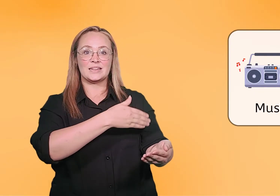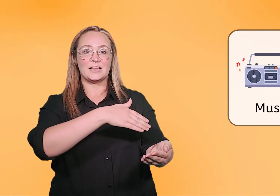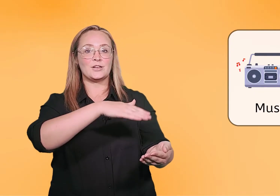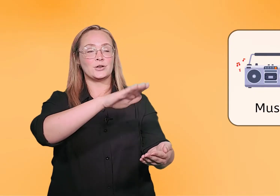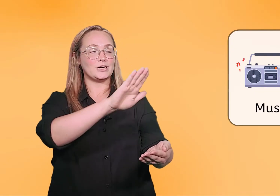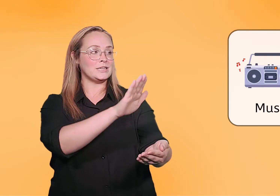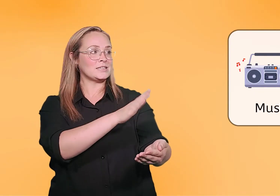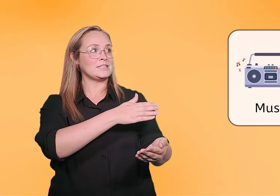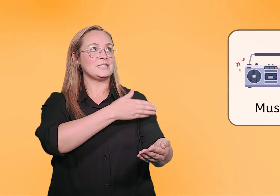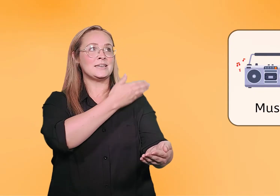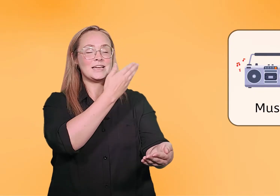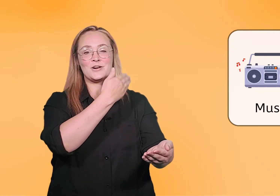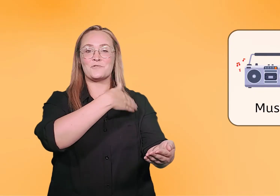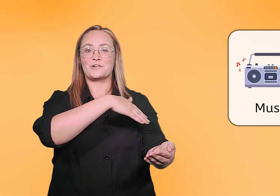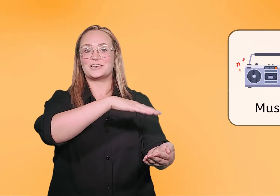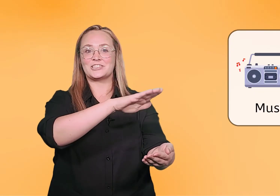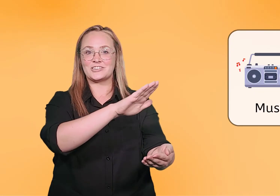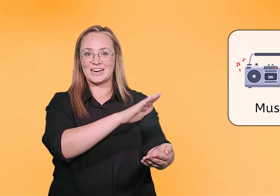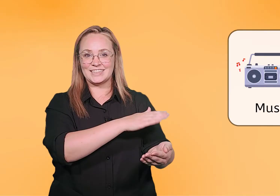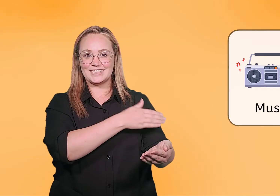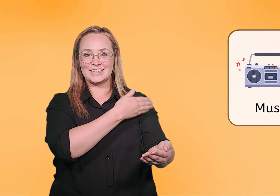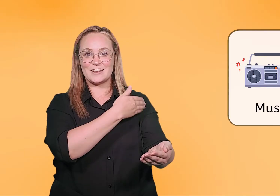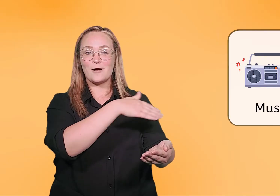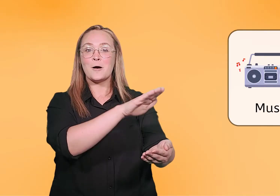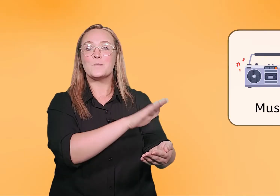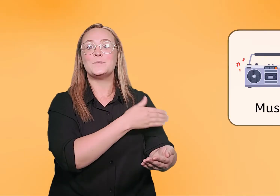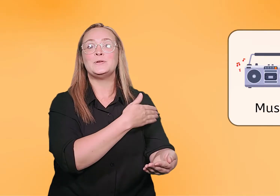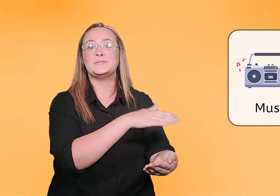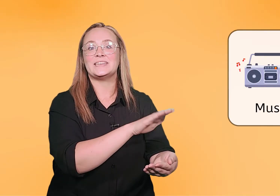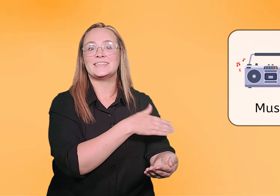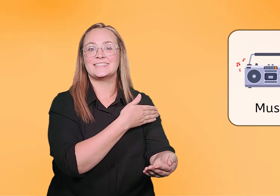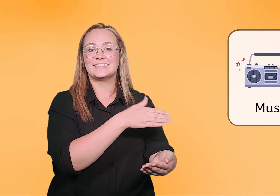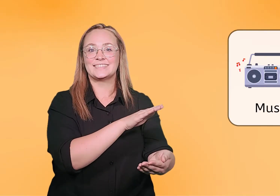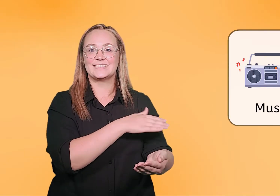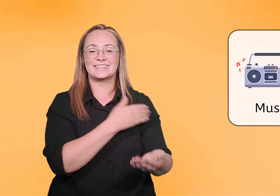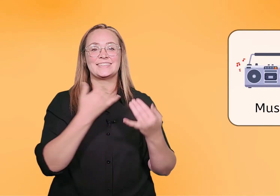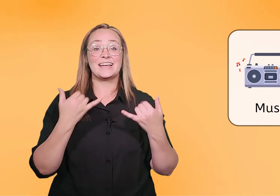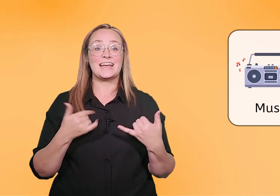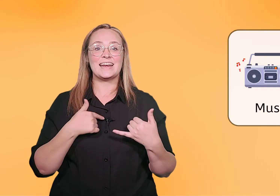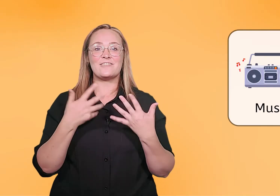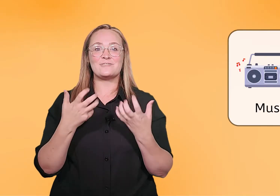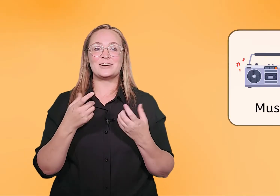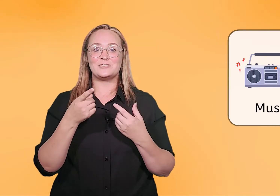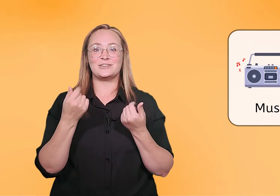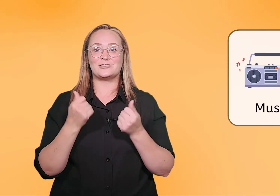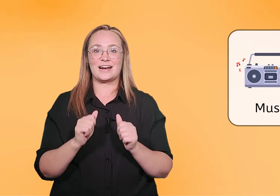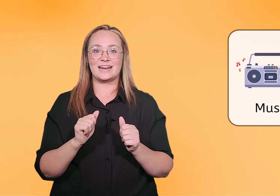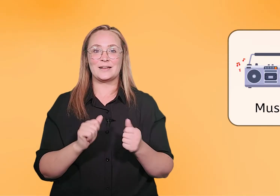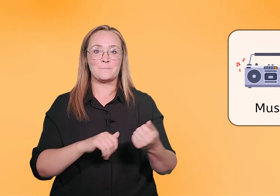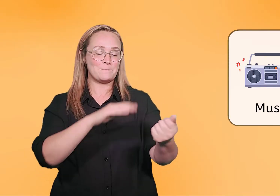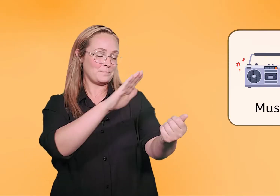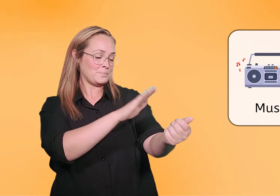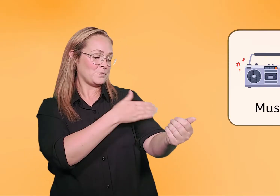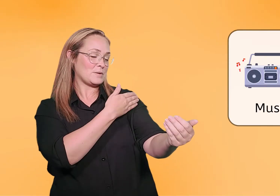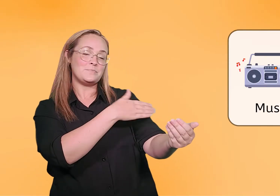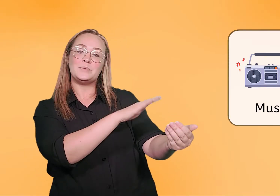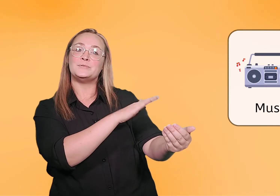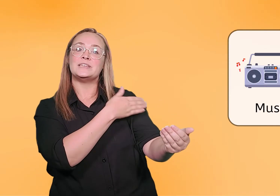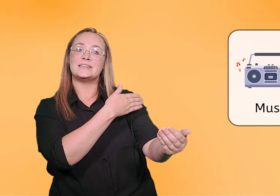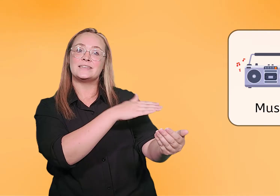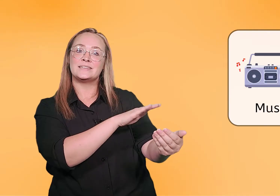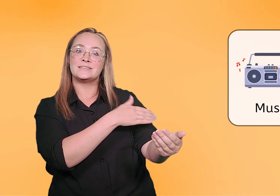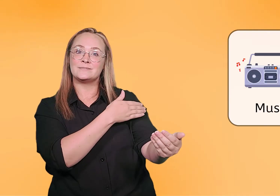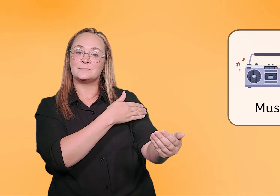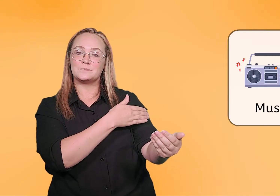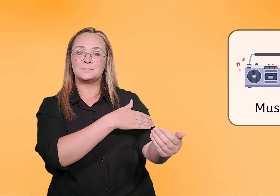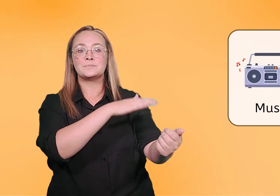like you're conducting an orchestra. Music. Now I want you to try. Music. Music.